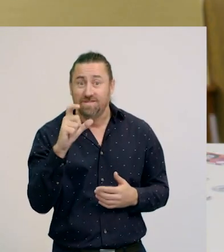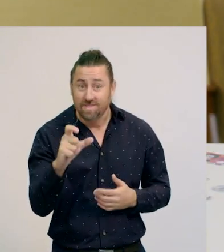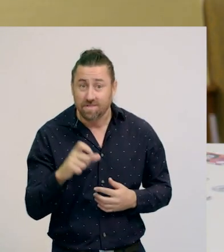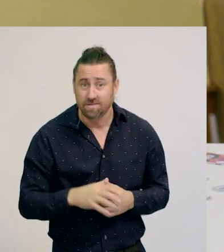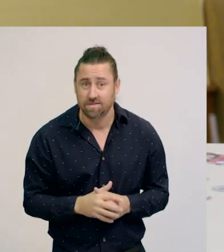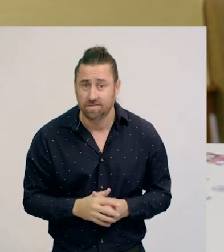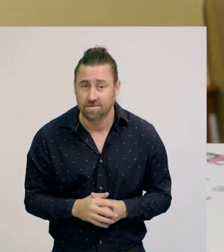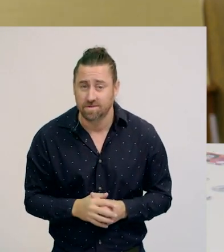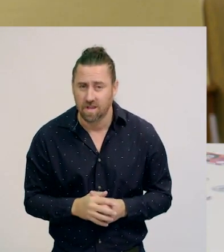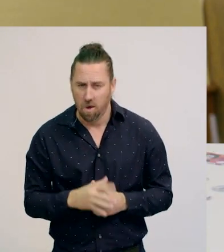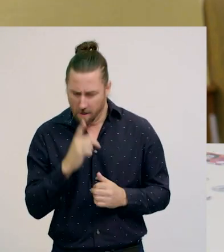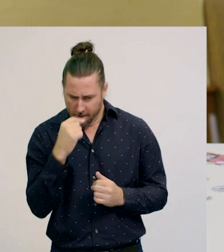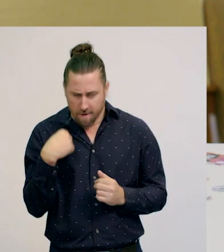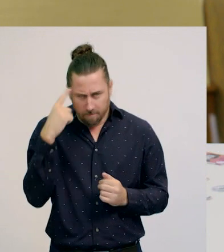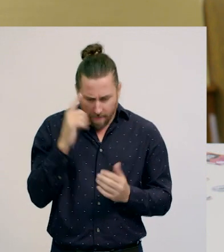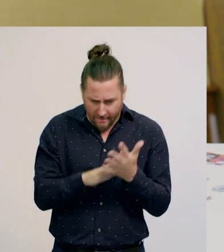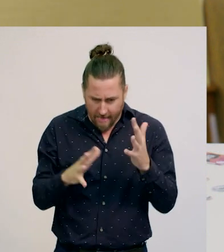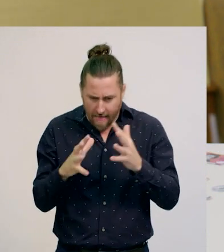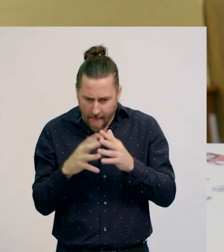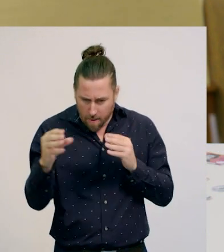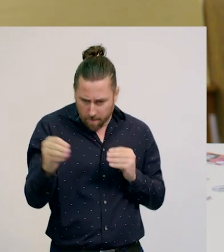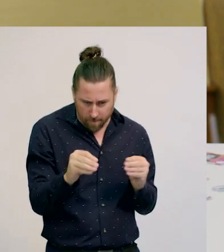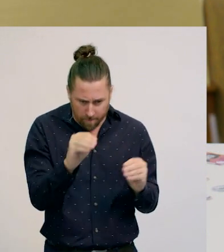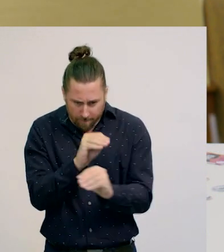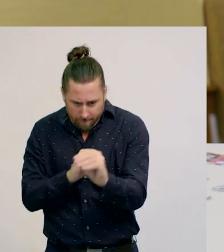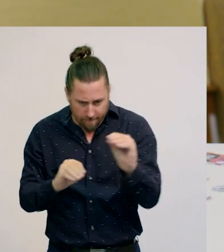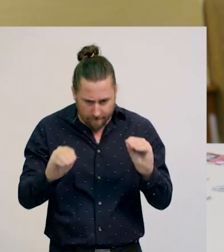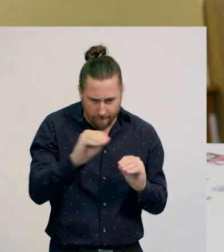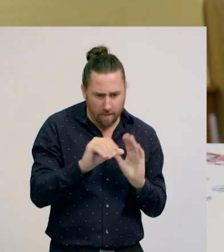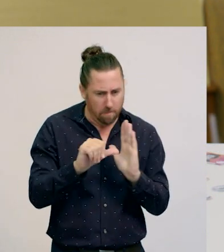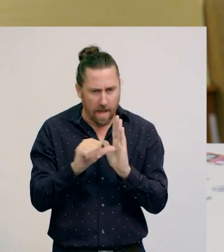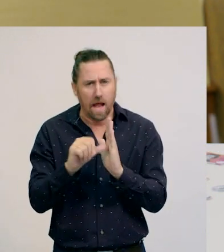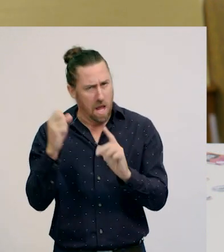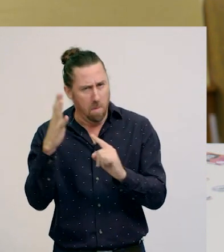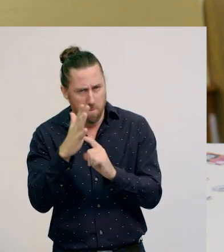Being able to make different combinations of money is a really important skill.